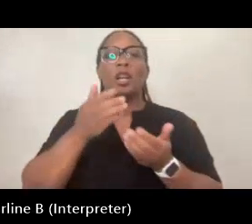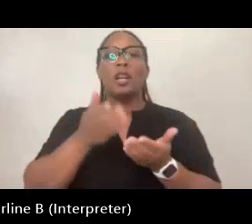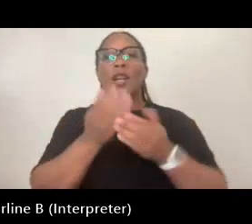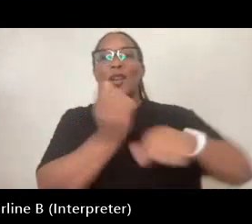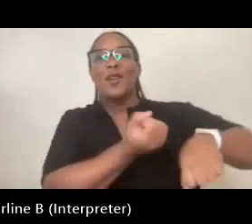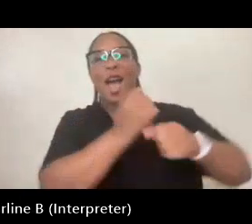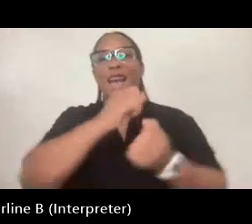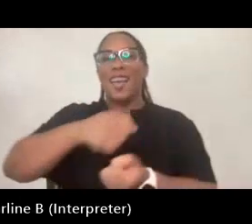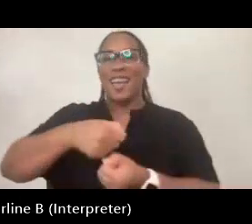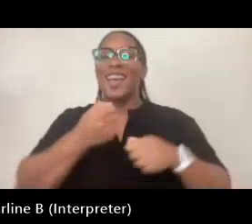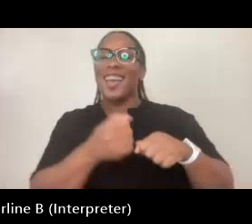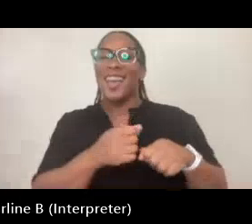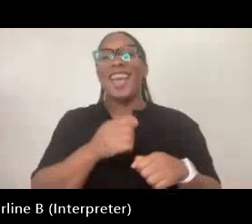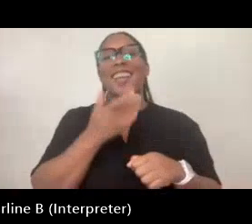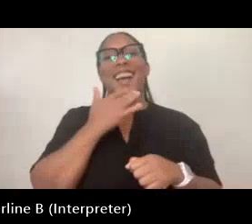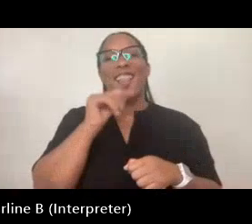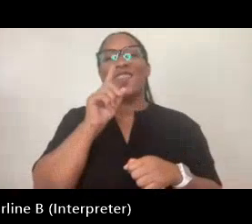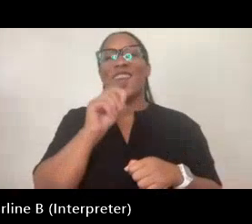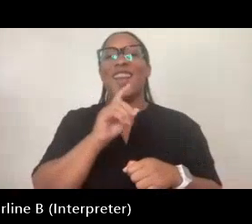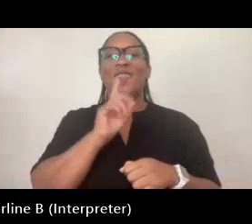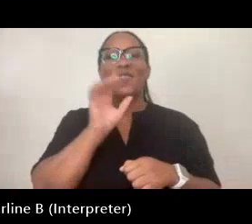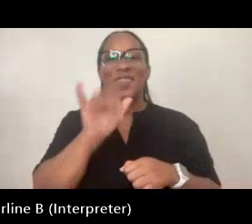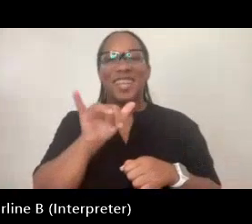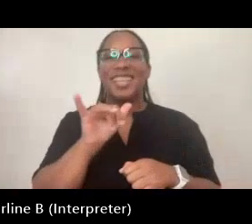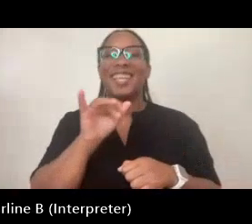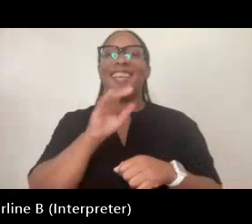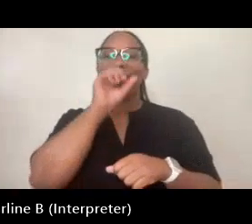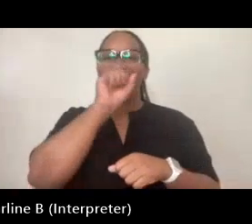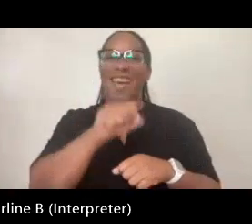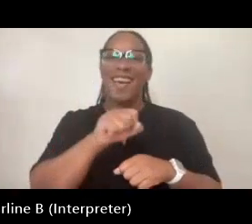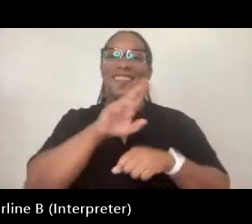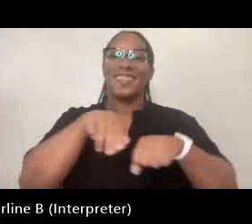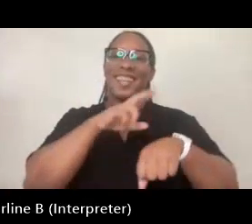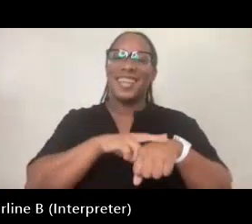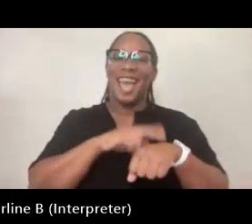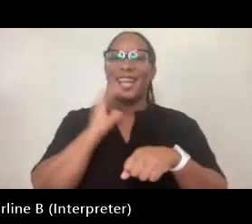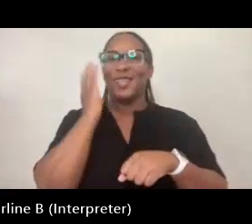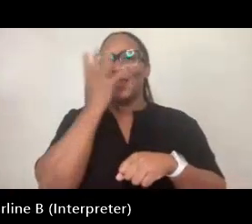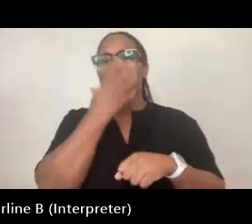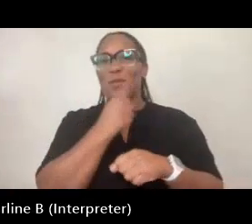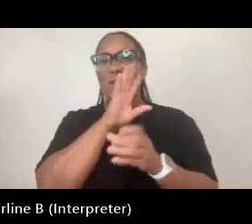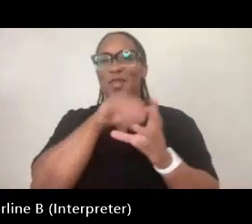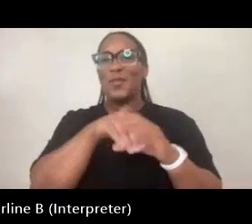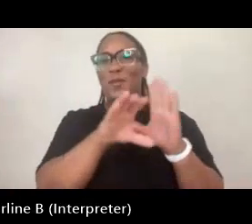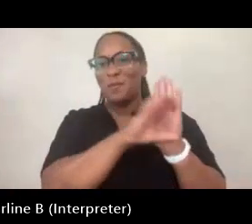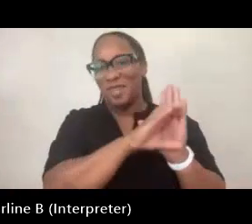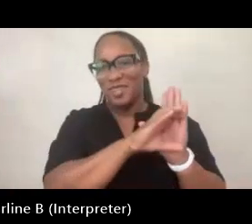Colorado really loves to get into their their their natural beauty in the images to show that the work that they do.